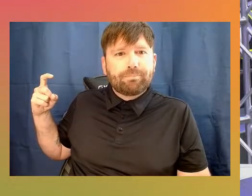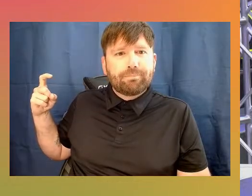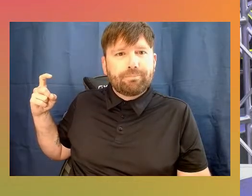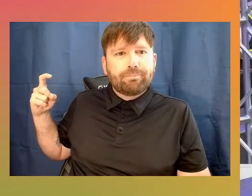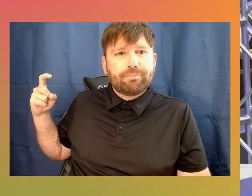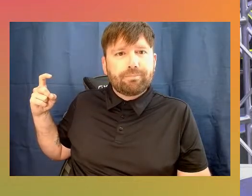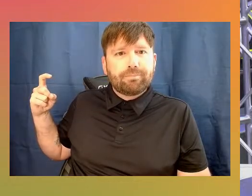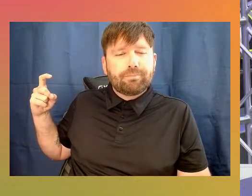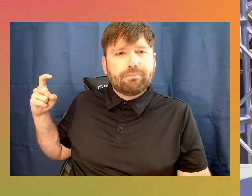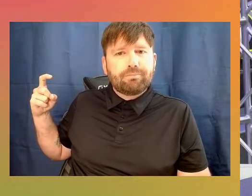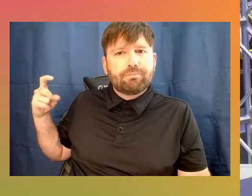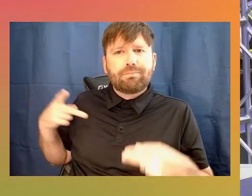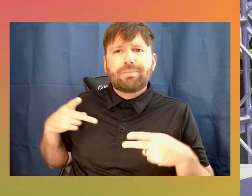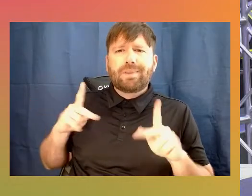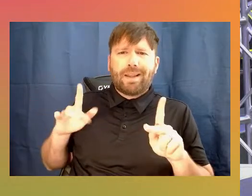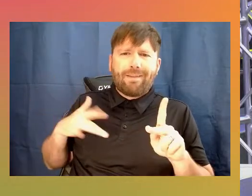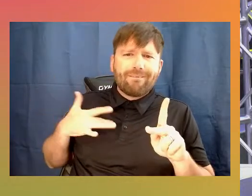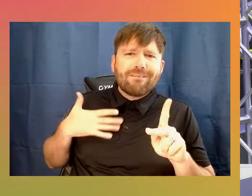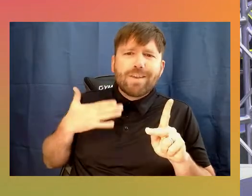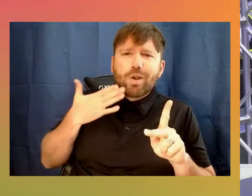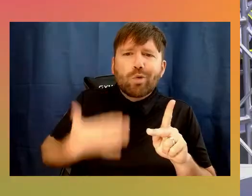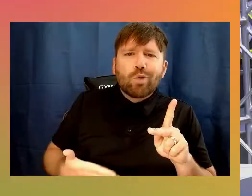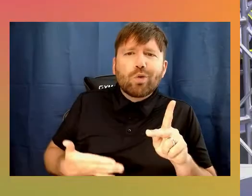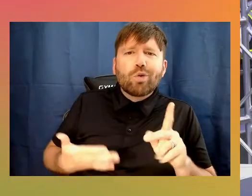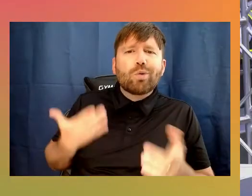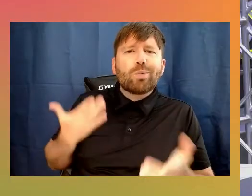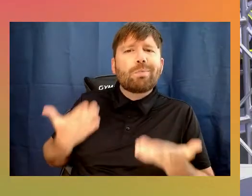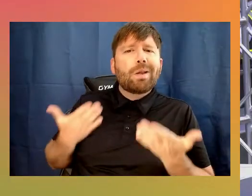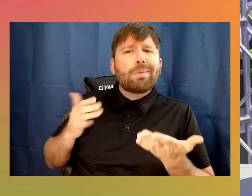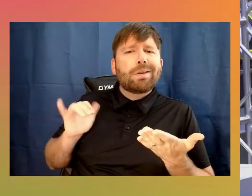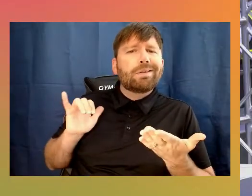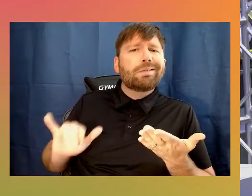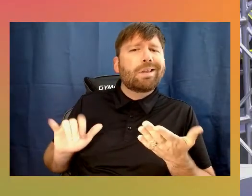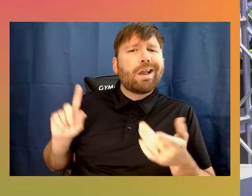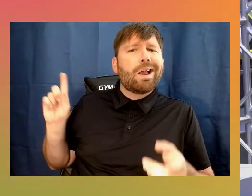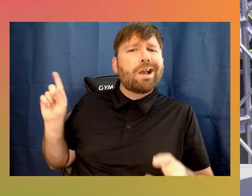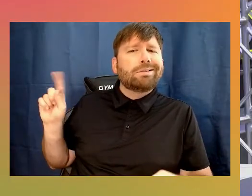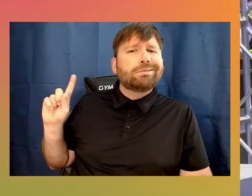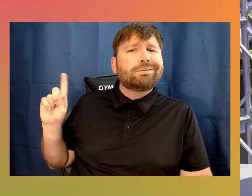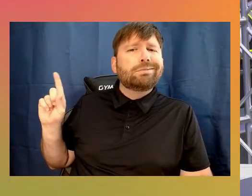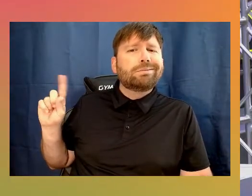DOG. BEND THE KNEE, OPEN THE HIP.